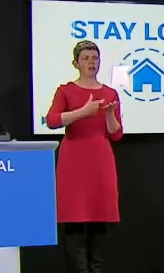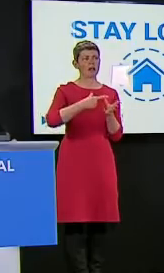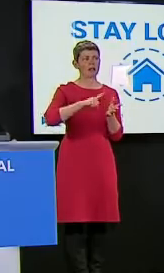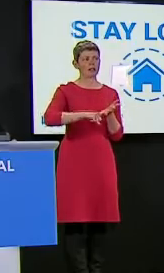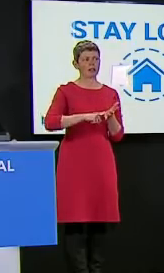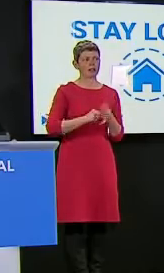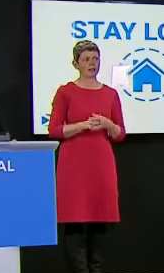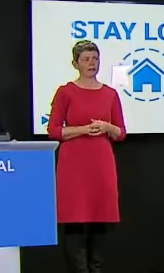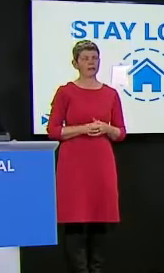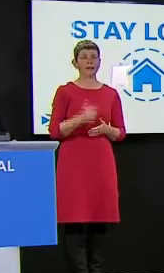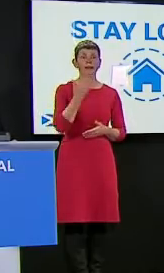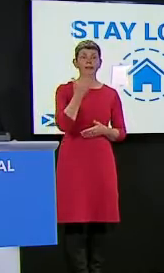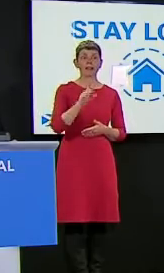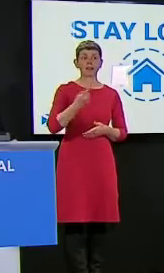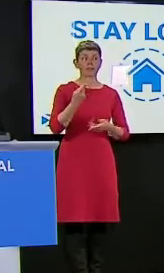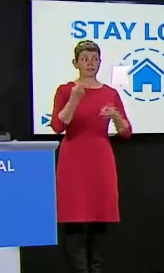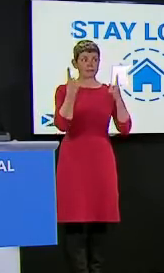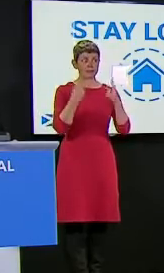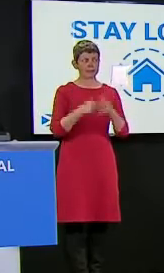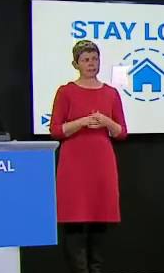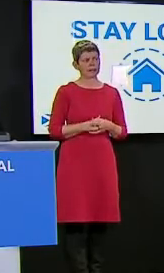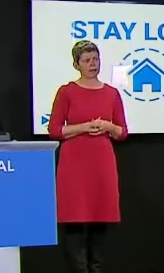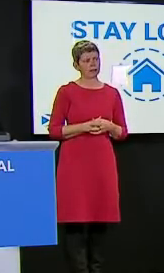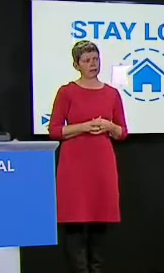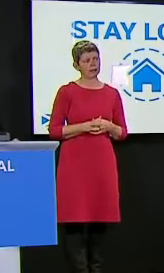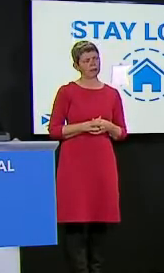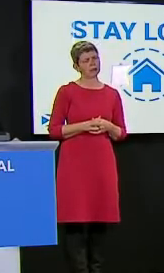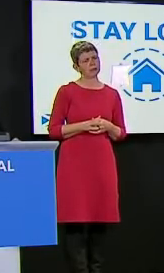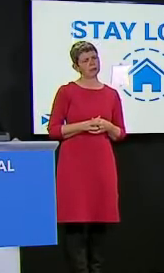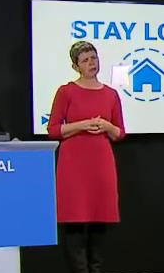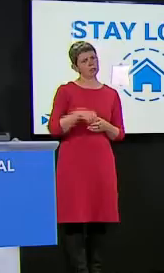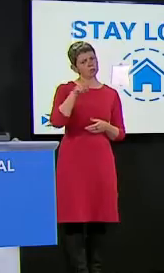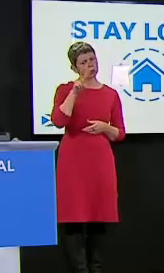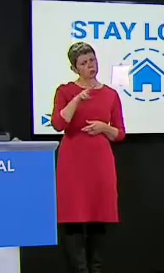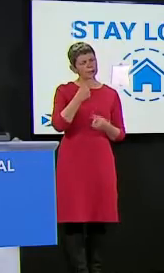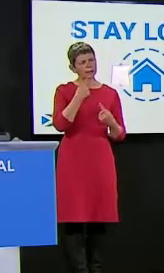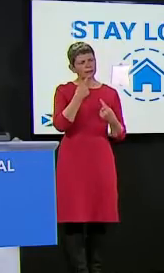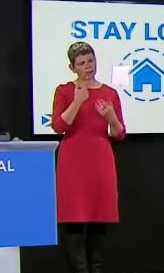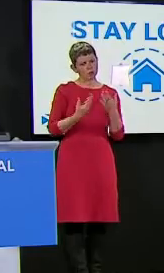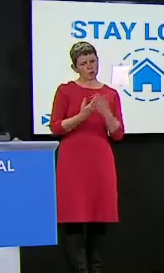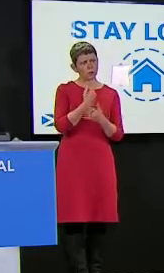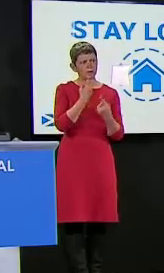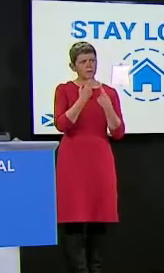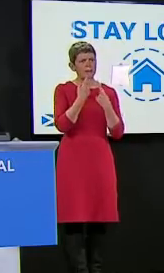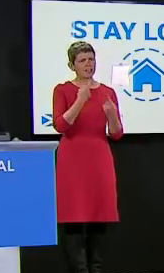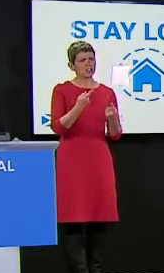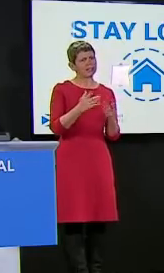first minister so looking at the latest um data click manager still has the highest infection